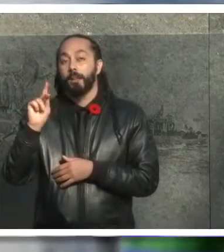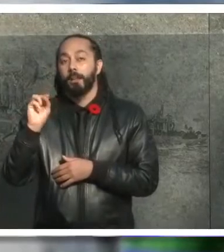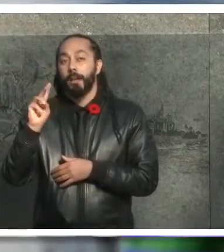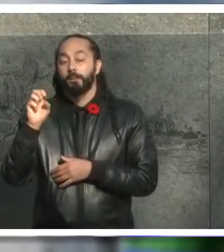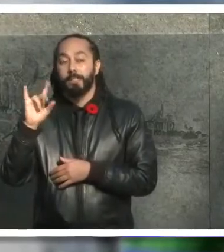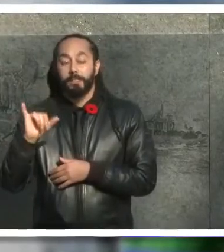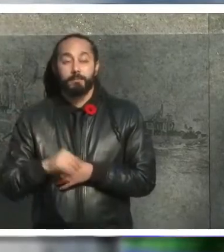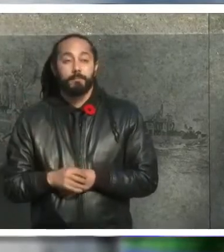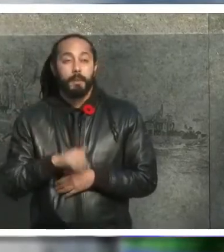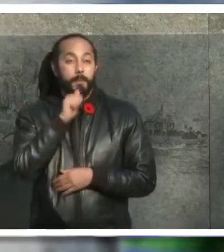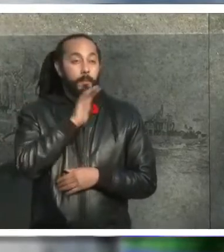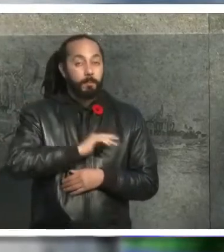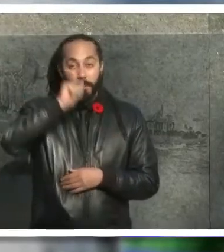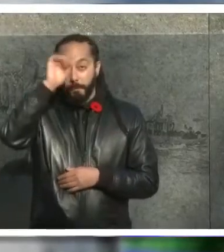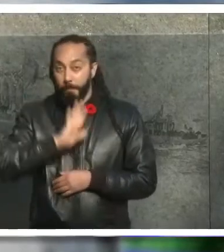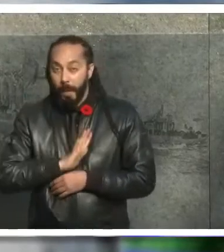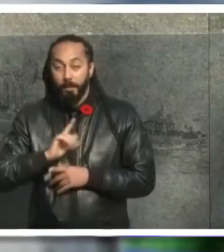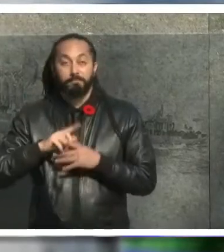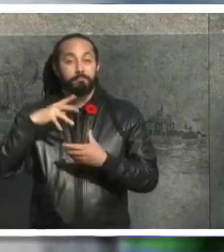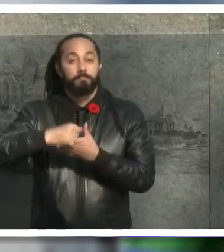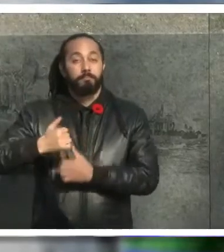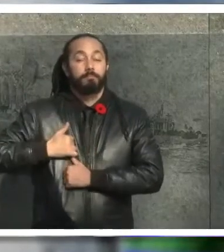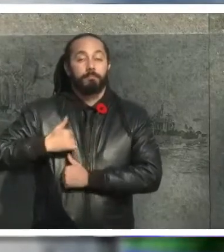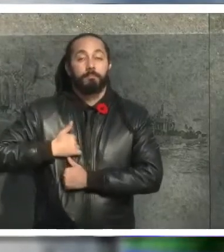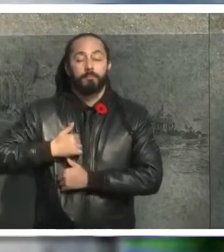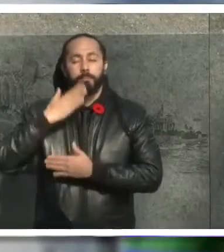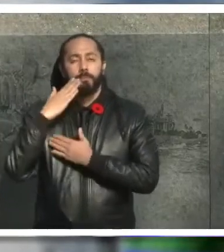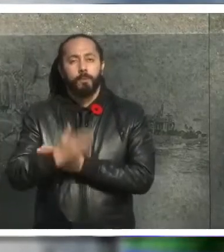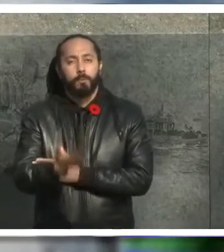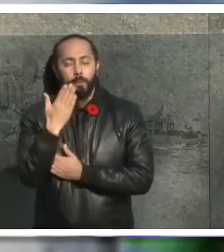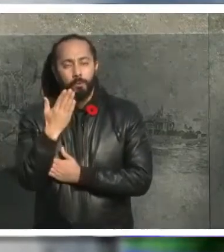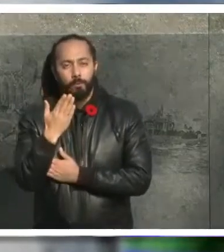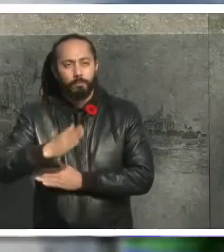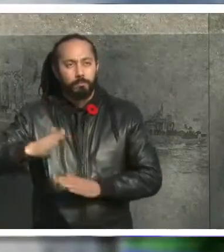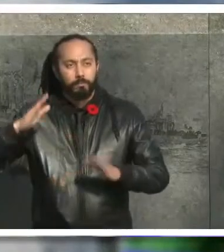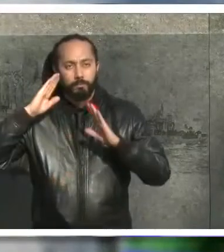men and women of the armed forces good morning.